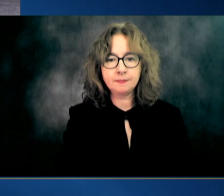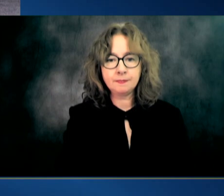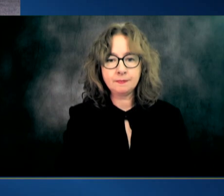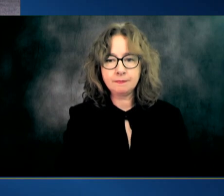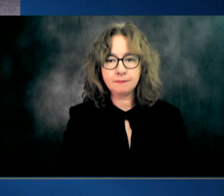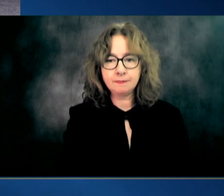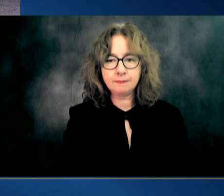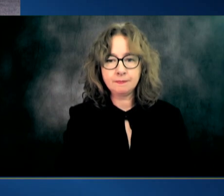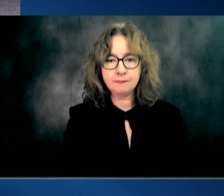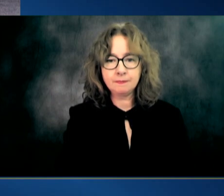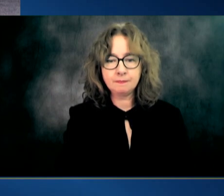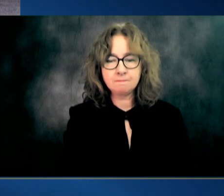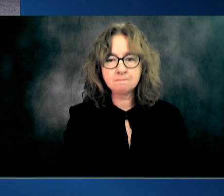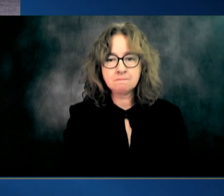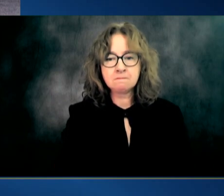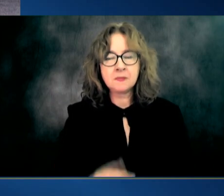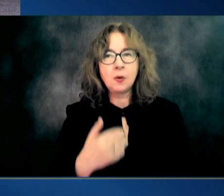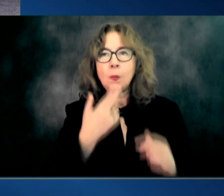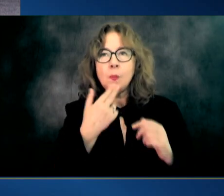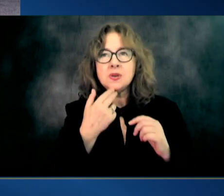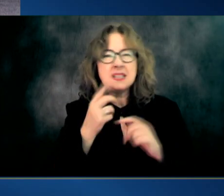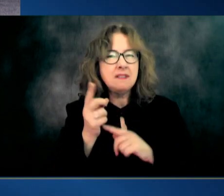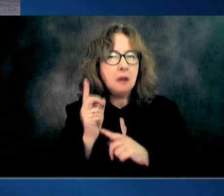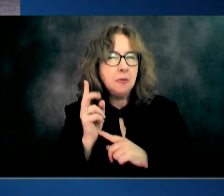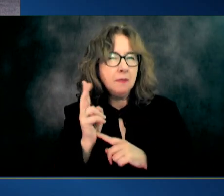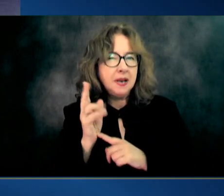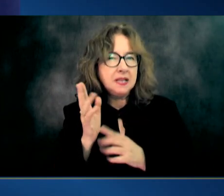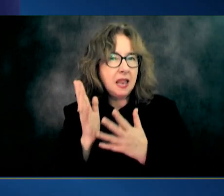Lydia Pecker: We just have a few minutes left. I wanted to just acknowledge how your